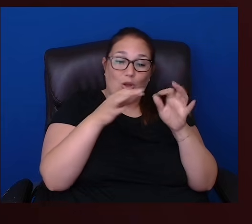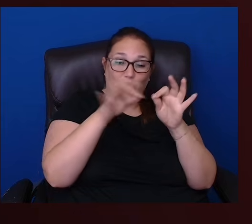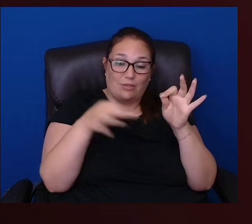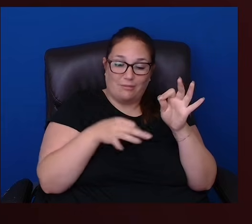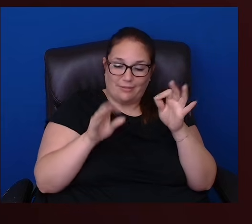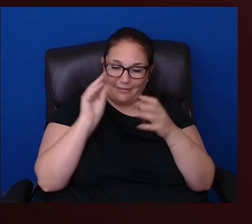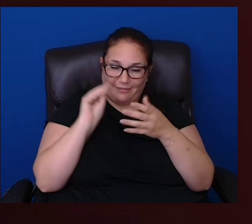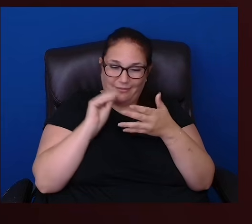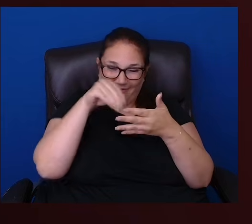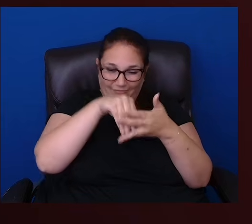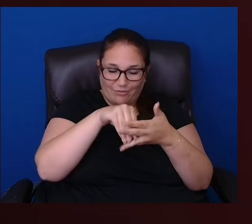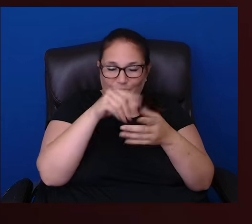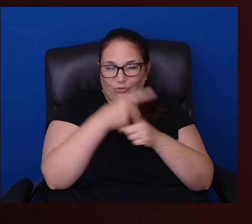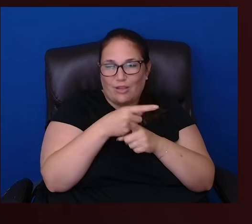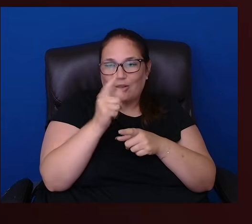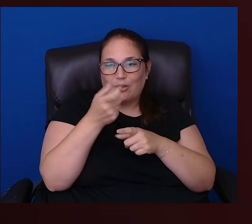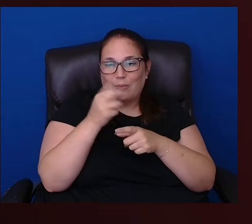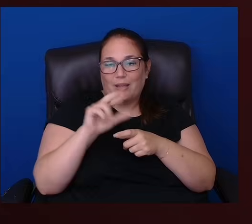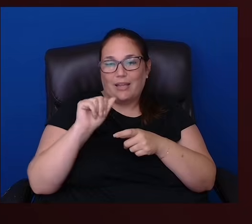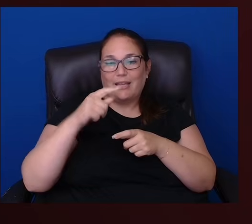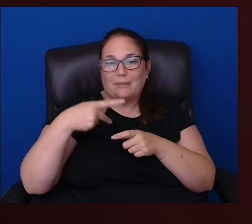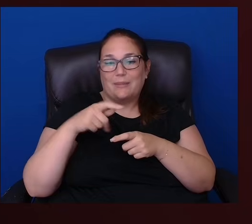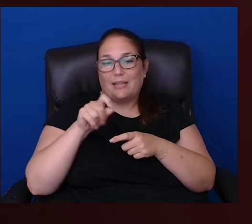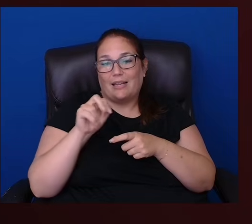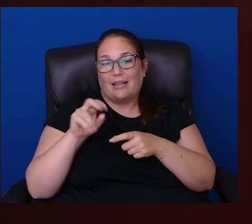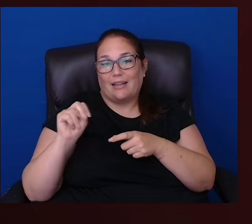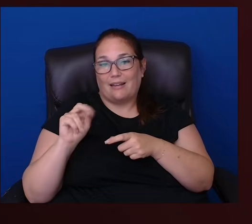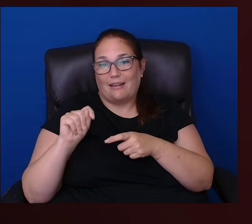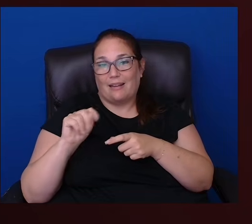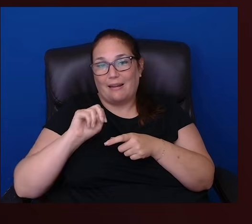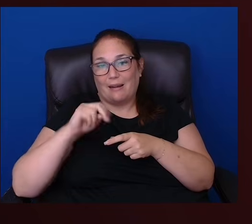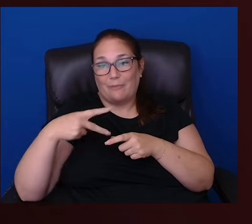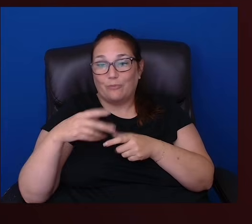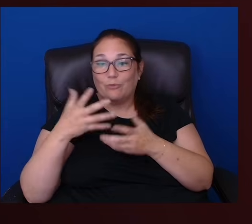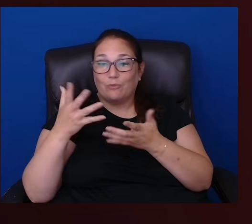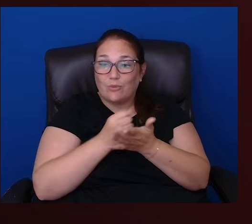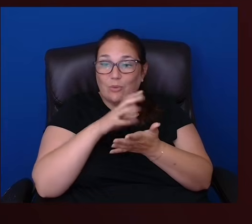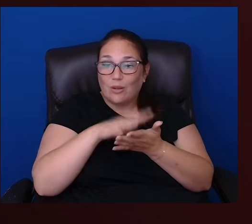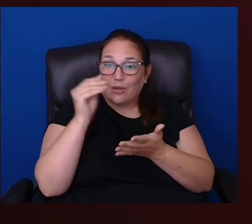your Blazor and ASP.NET applications. If you'd like to learn more about how we're integrating